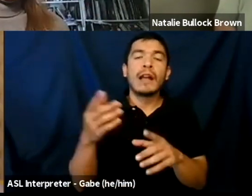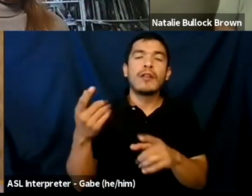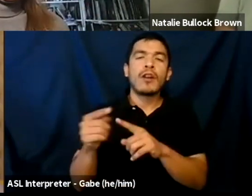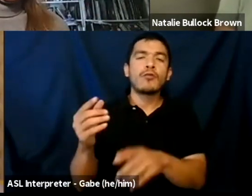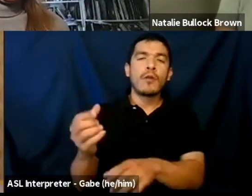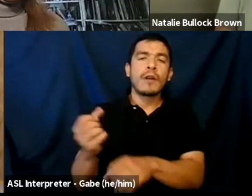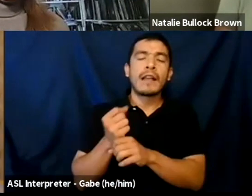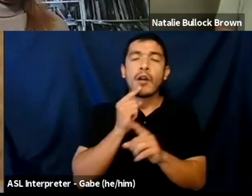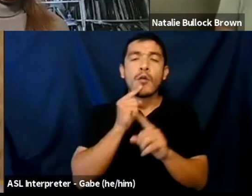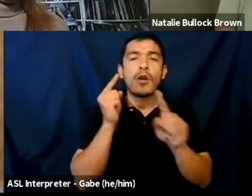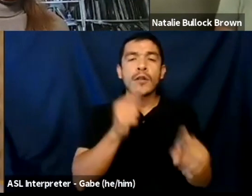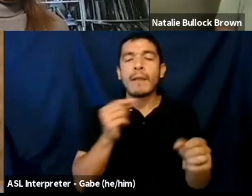and support for their community.